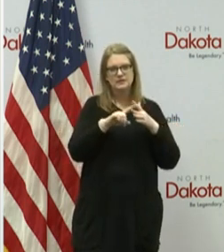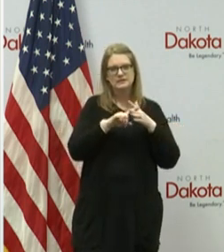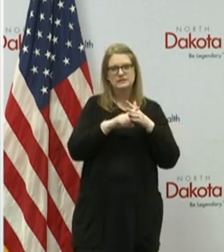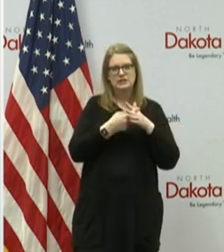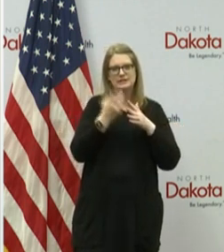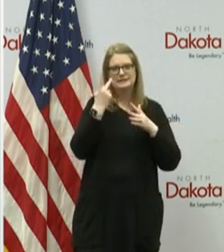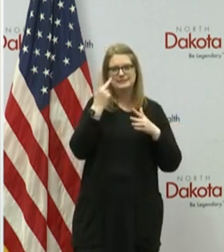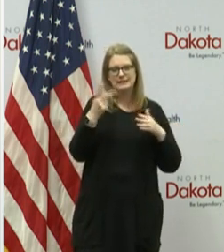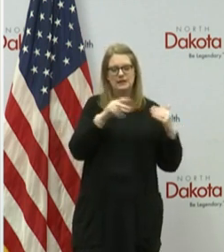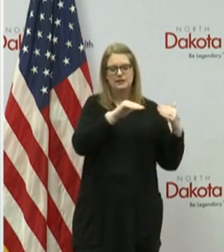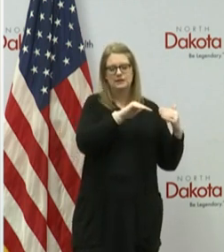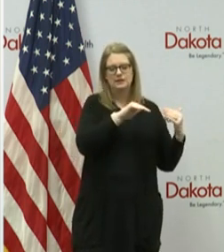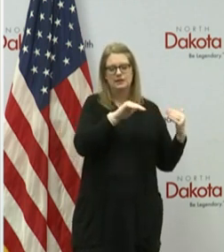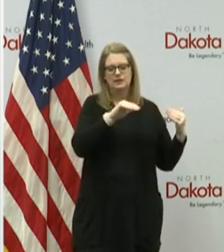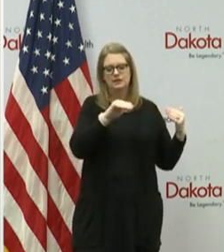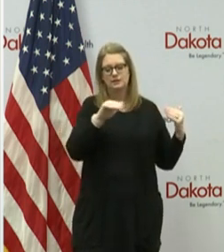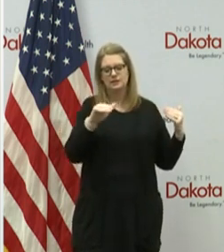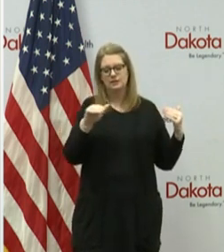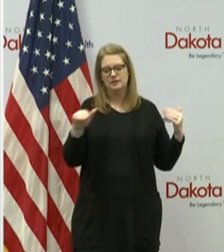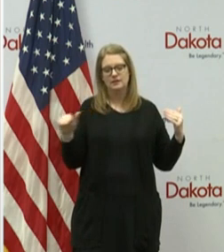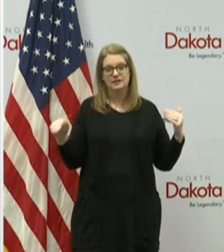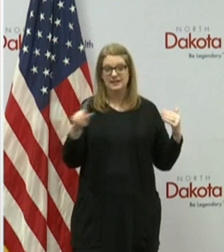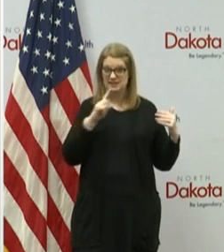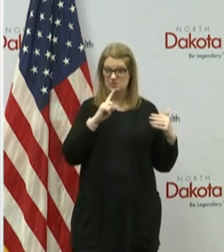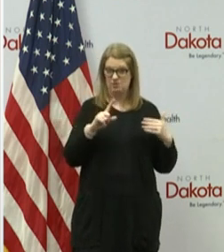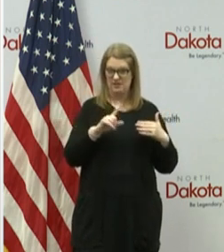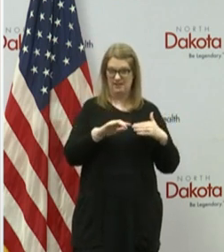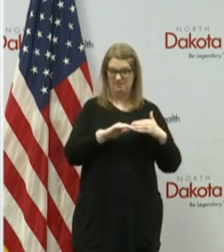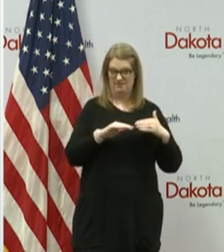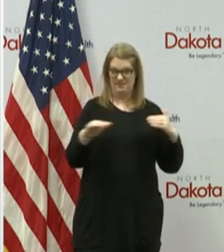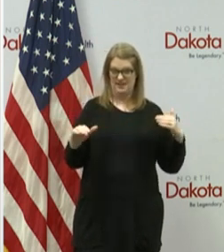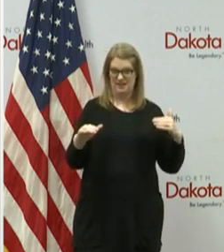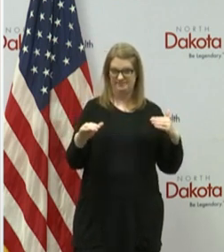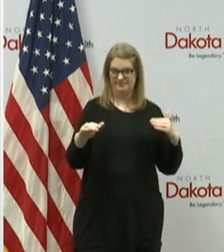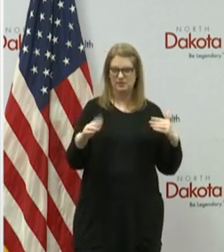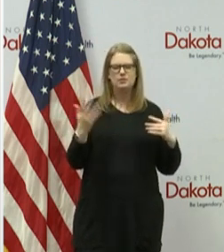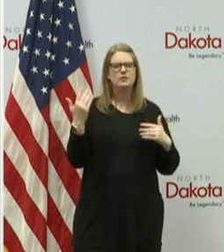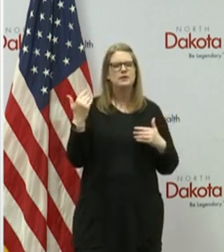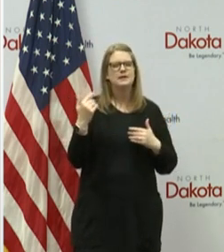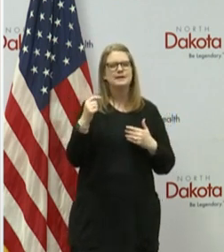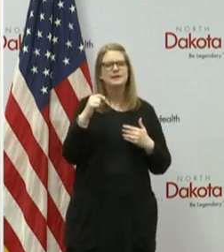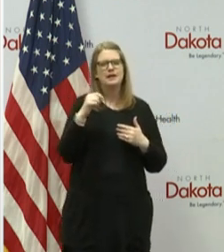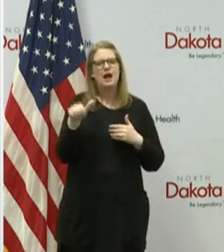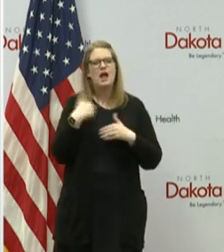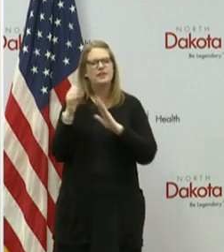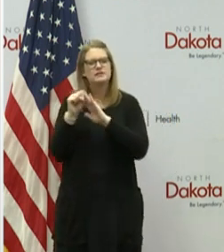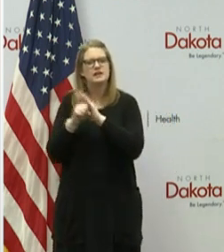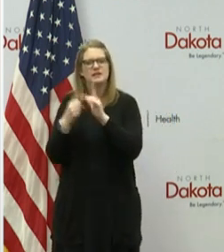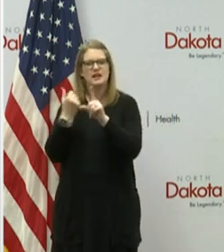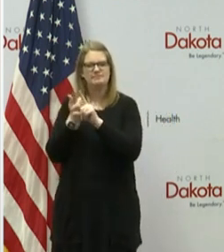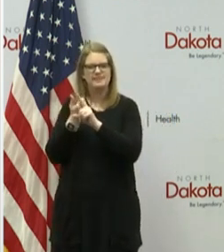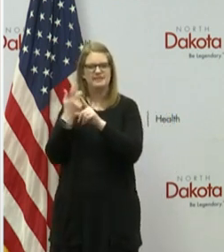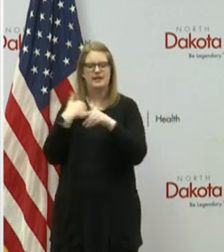ACCUMULATIVE RATE ON THE NEXT SLIDE WE SEE AGAIN HERE THAT WE ARE BEGINNING TO SEE A SUSTAINED DECLINE HERE THIS IS